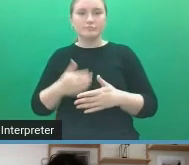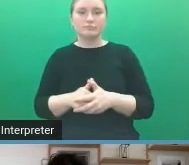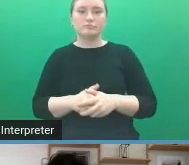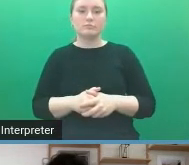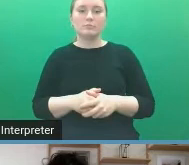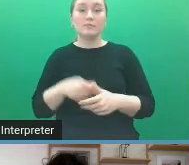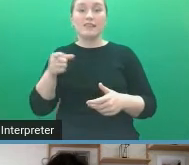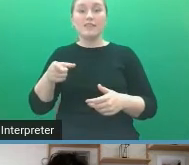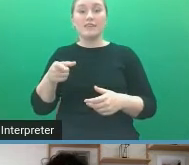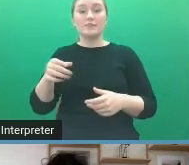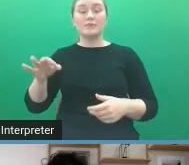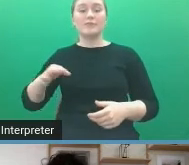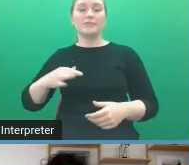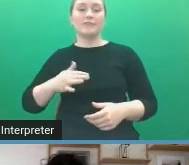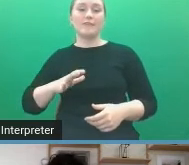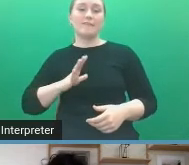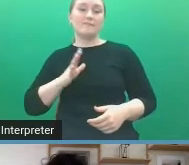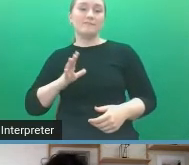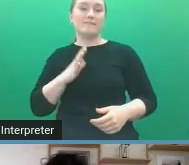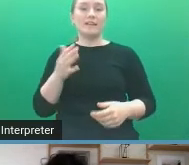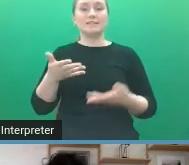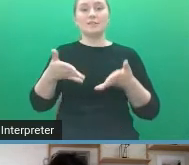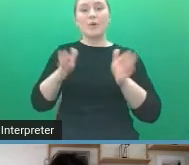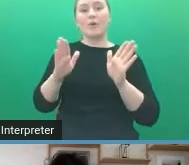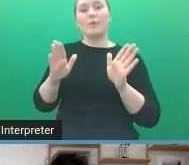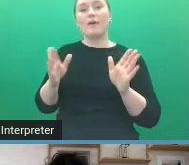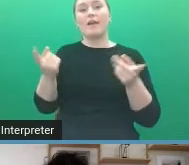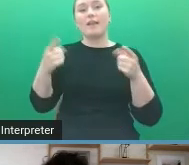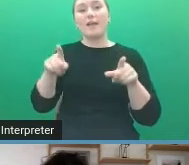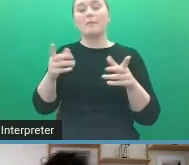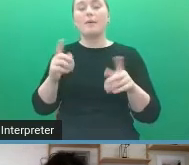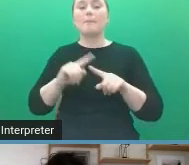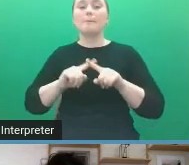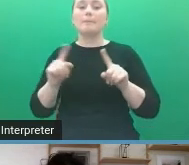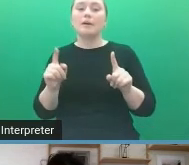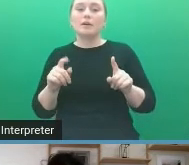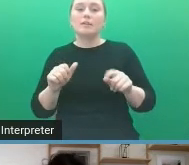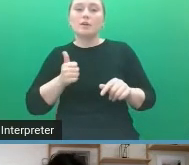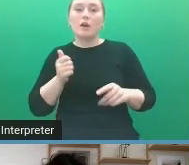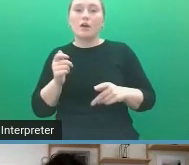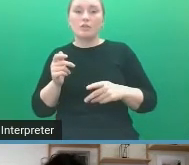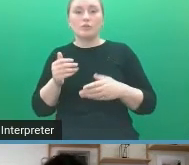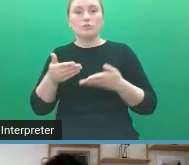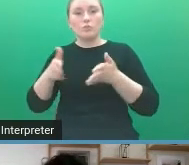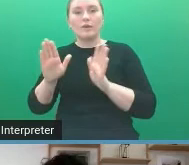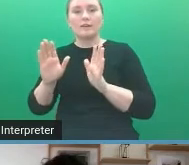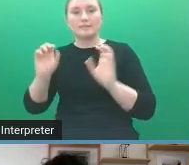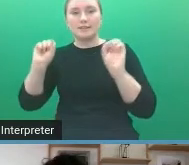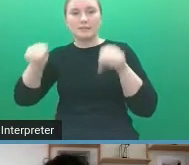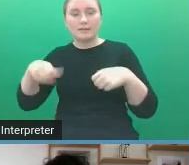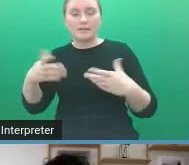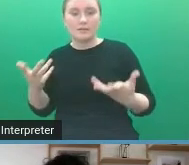we can't have objects just digitized or imaged and put into our website and made available through